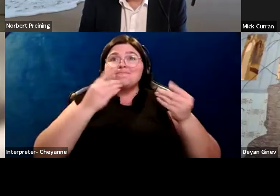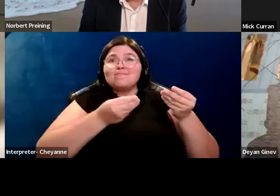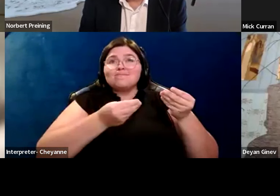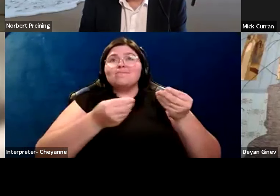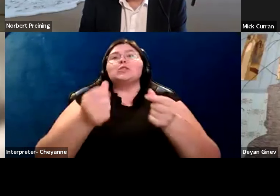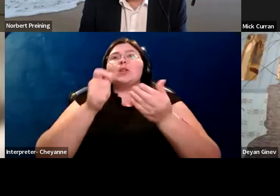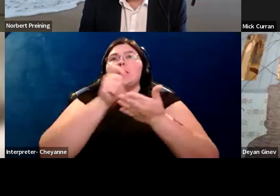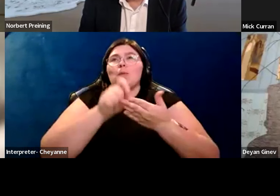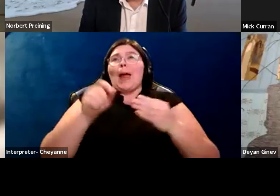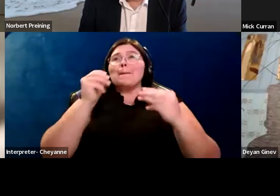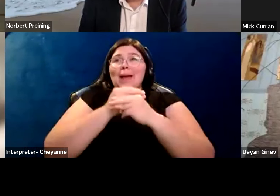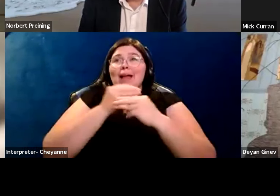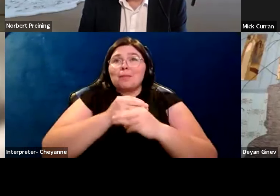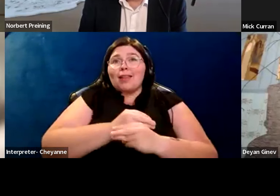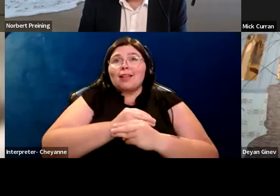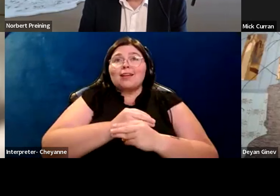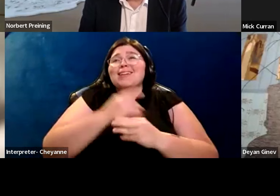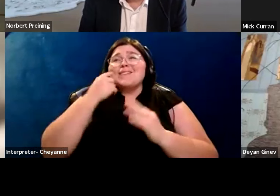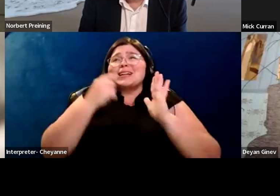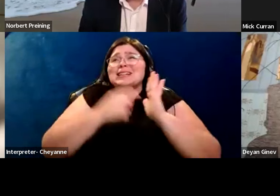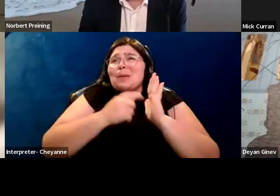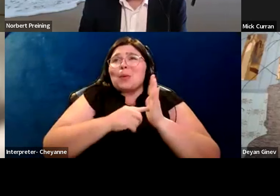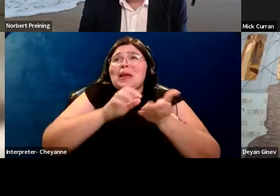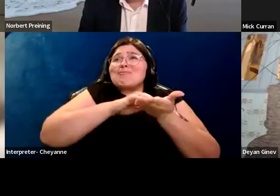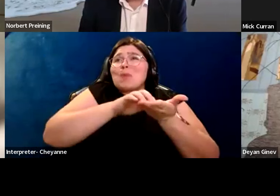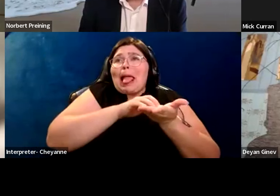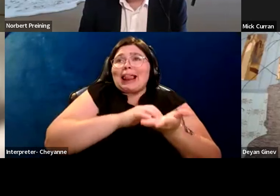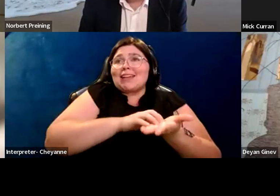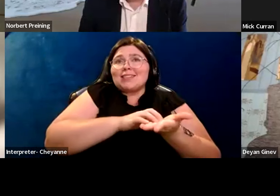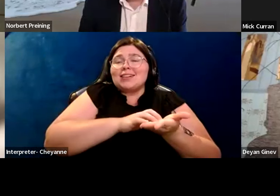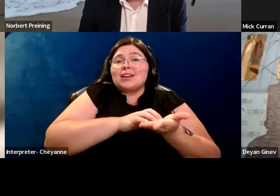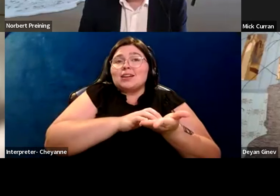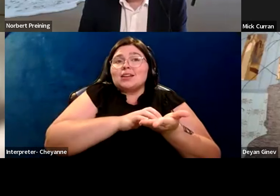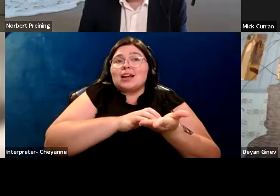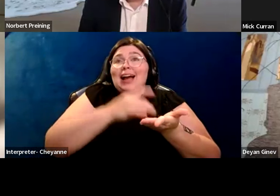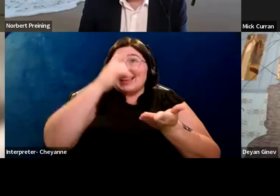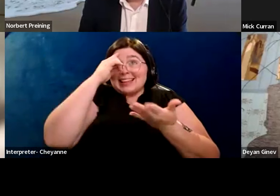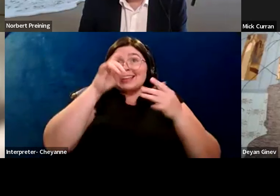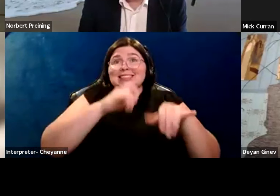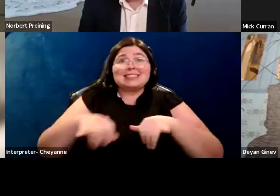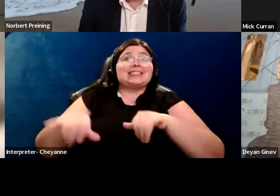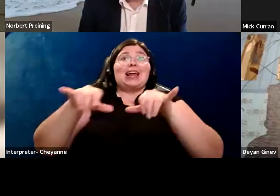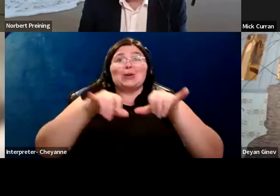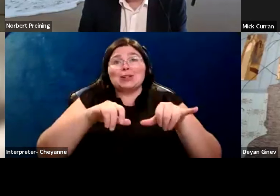mathematics in, say, for instance, in Braille or something like that. I think that the standards, even though as much as we've